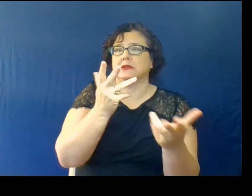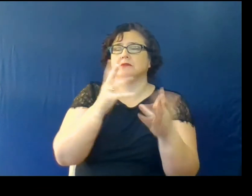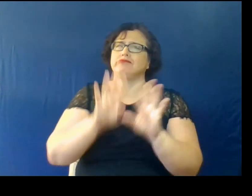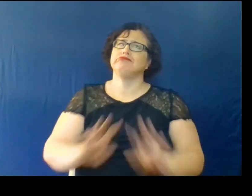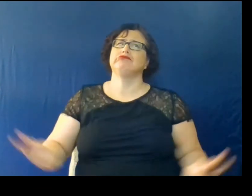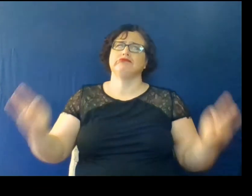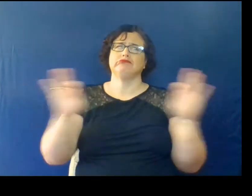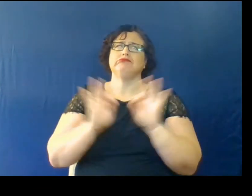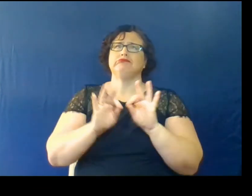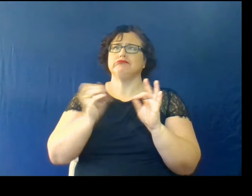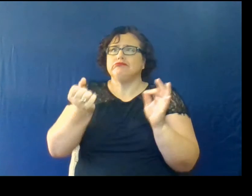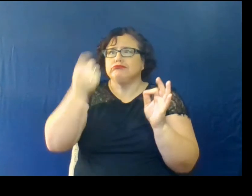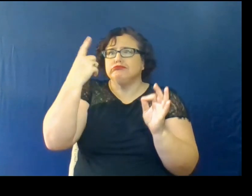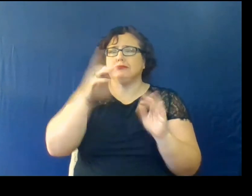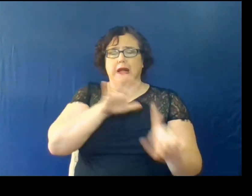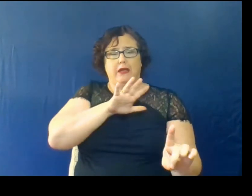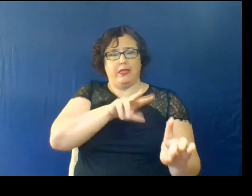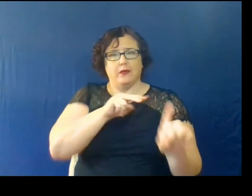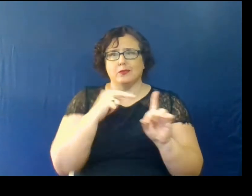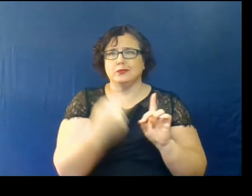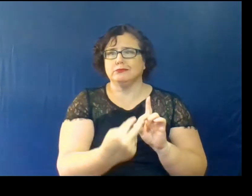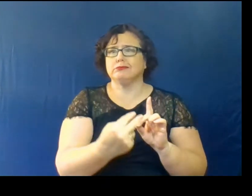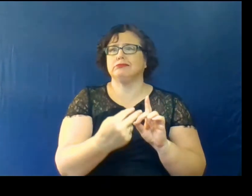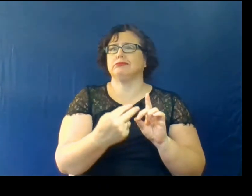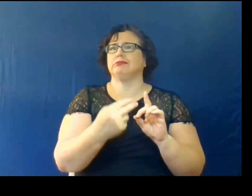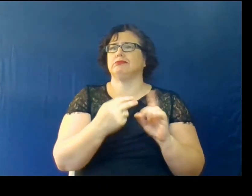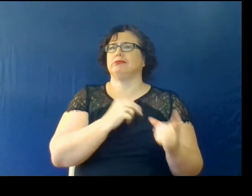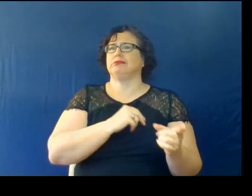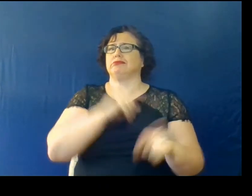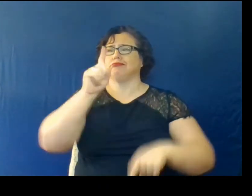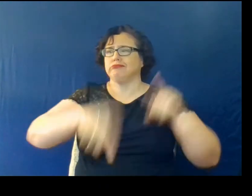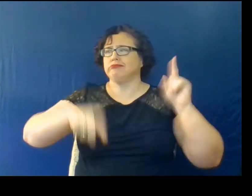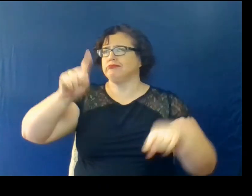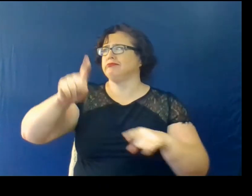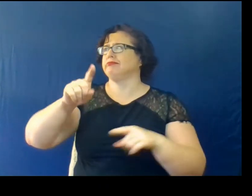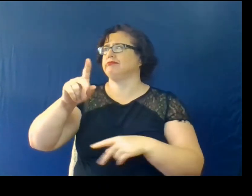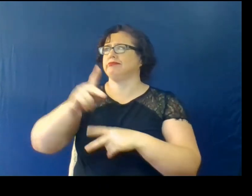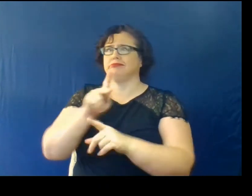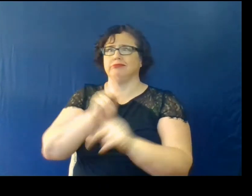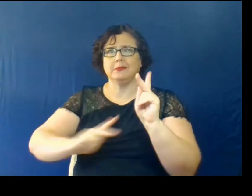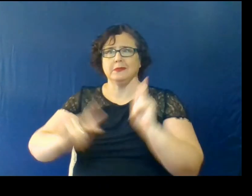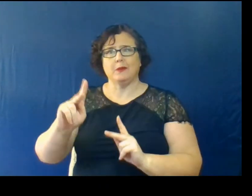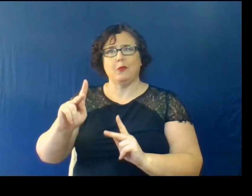understand what the position of various candidates are in their respective communities both locally